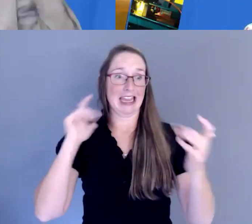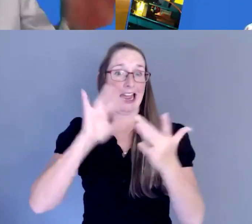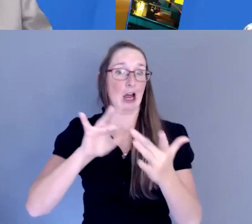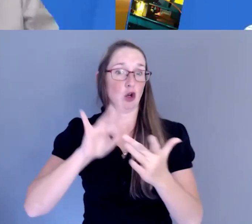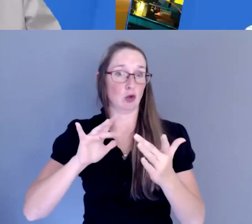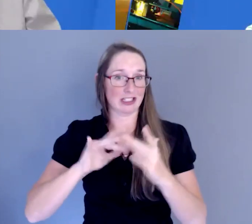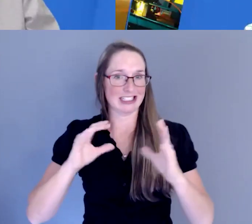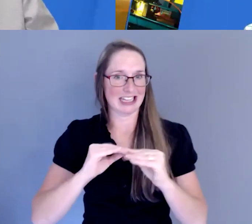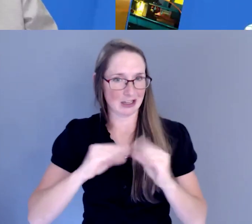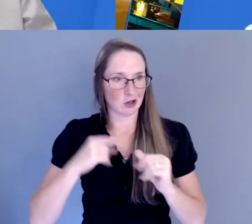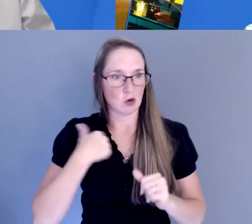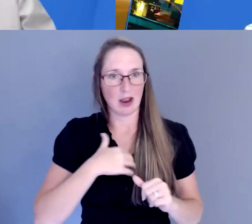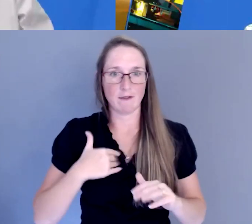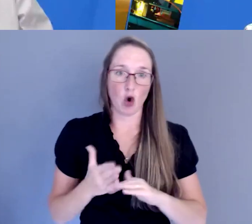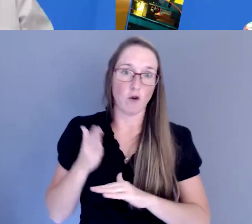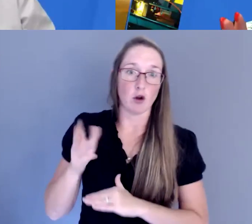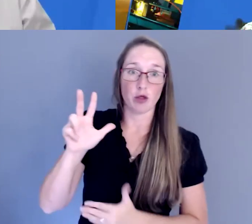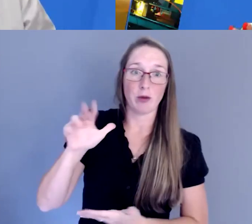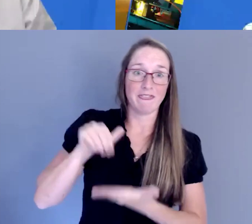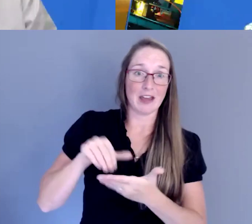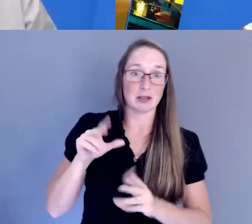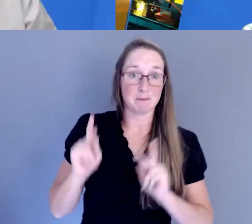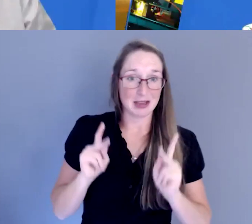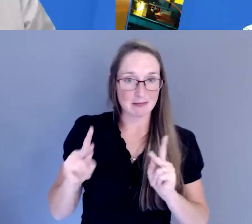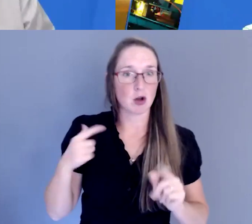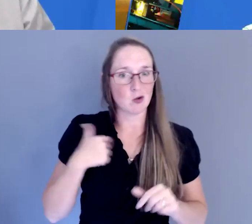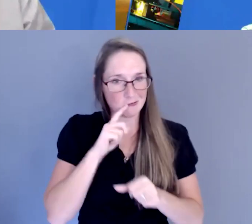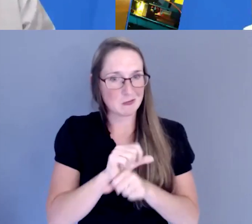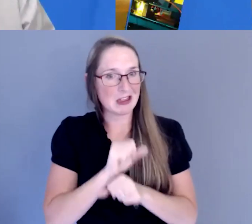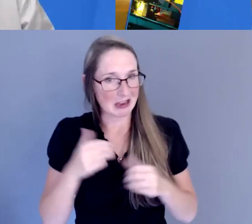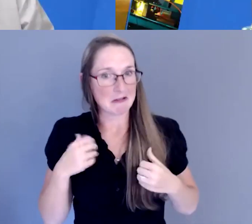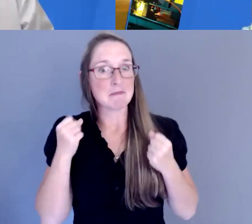where we have over 3,000 people, we end up with a lot of questions.